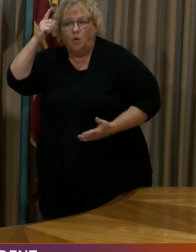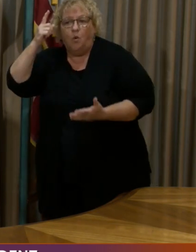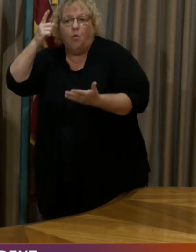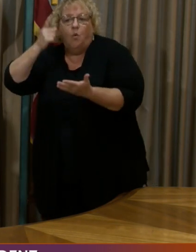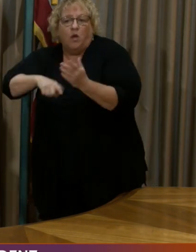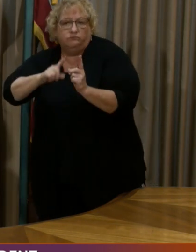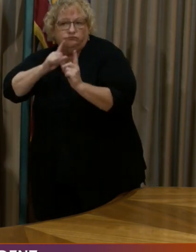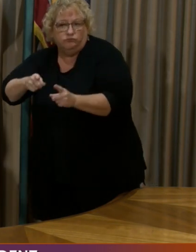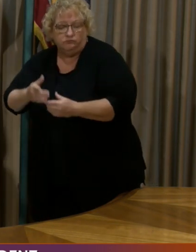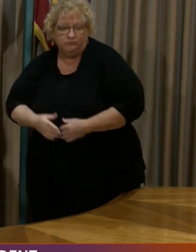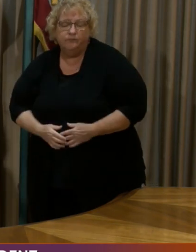INFORMATION.